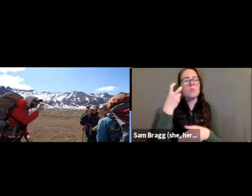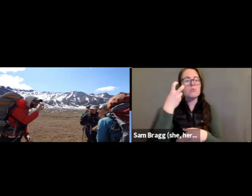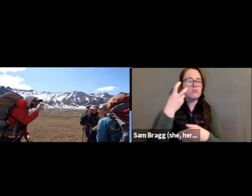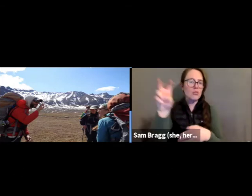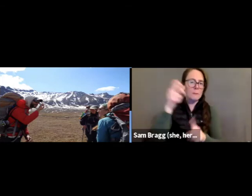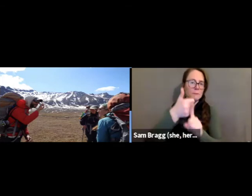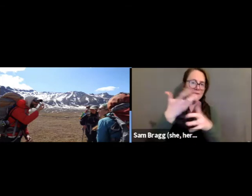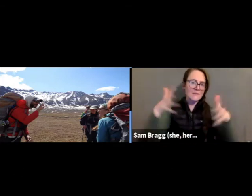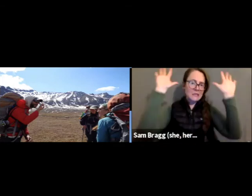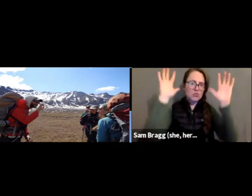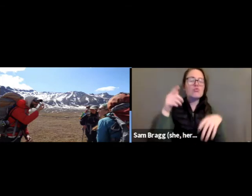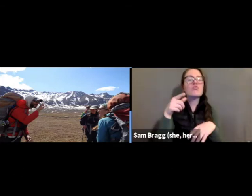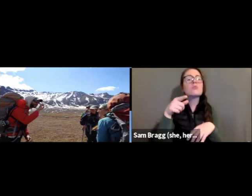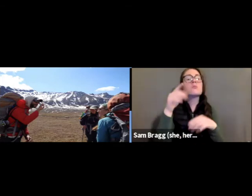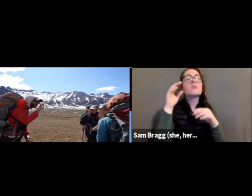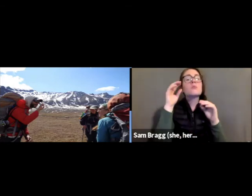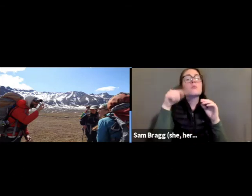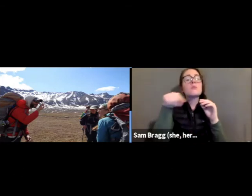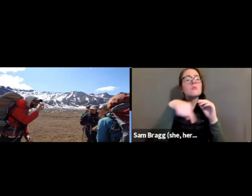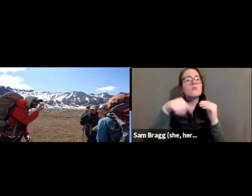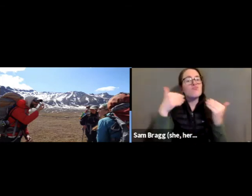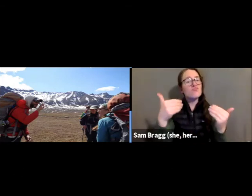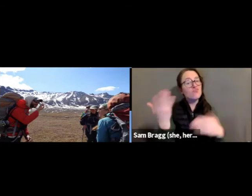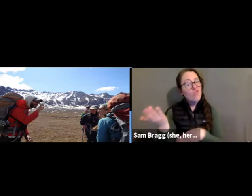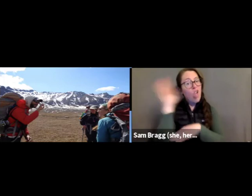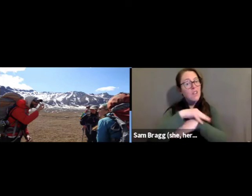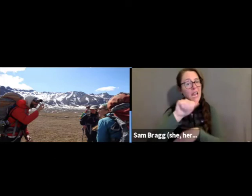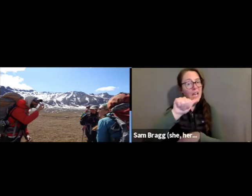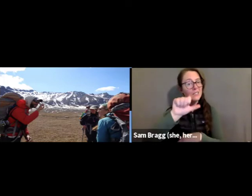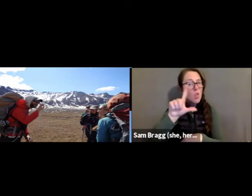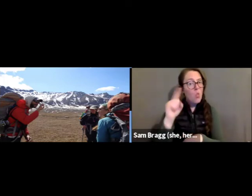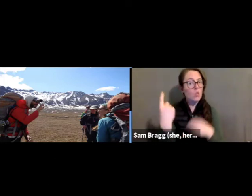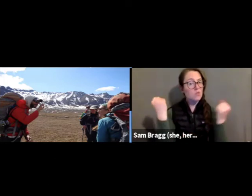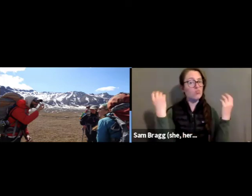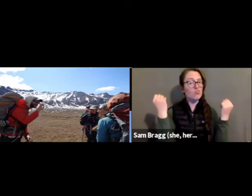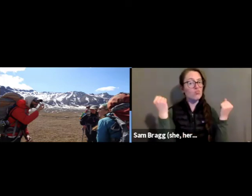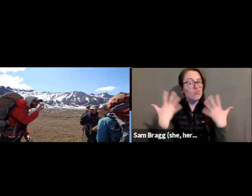and a few days before the trek actually ended we went ahead and implemented that all-day asl